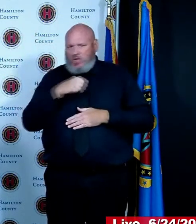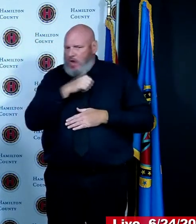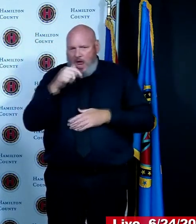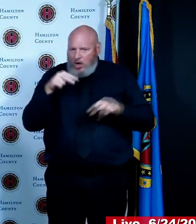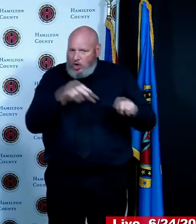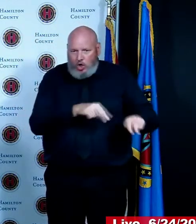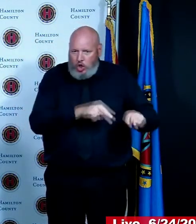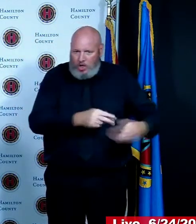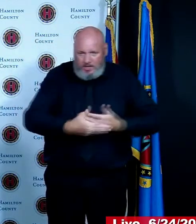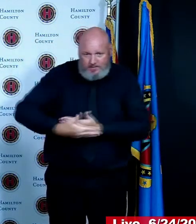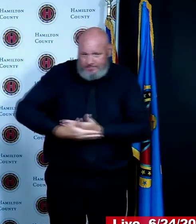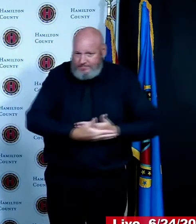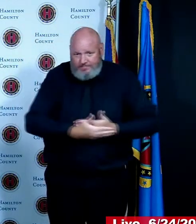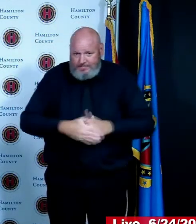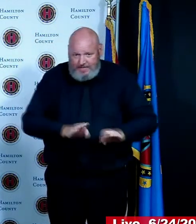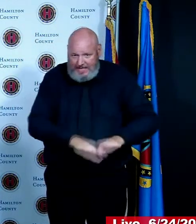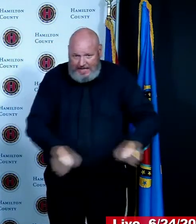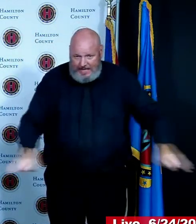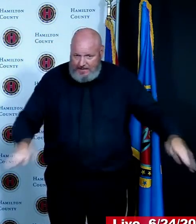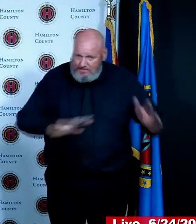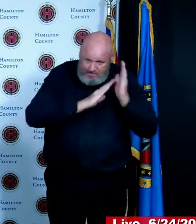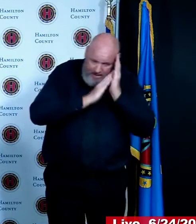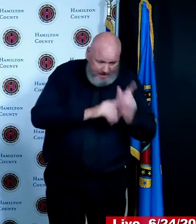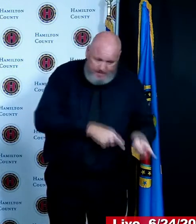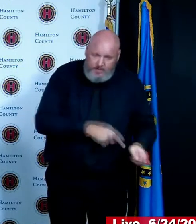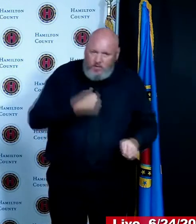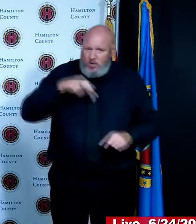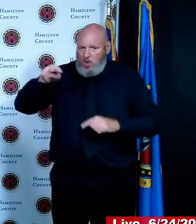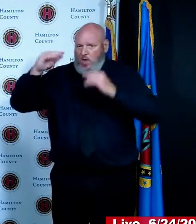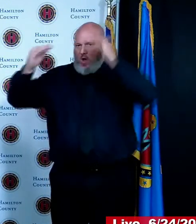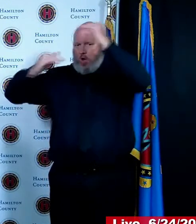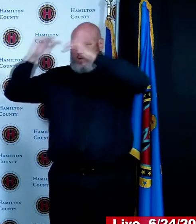into more specifics in reference to that and why that should matter so just for